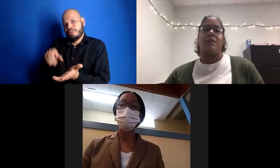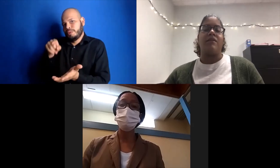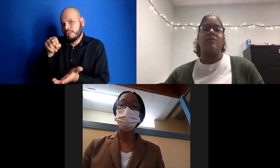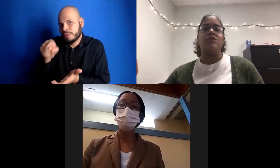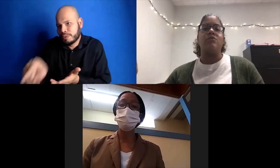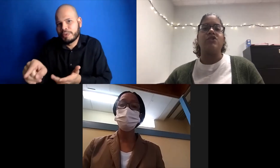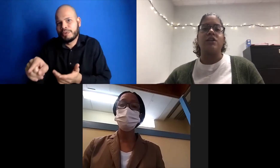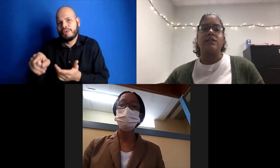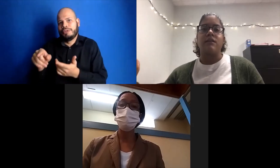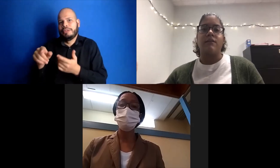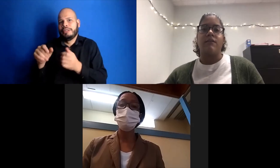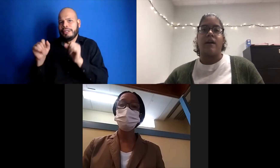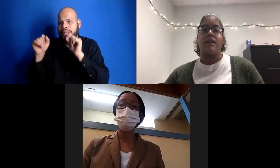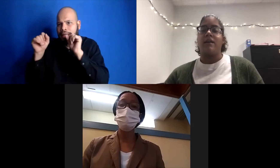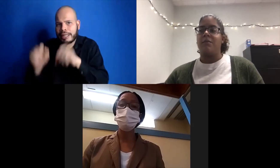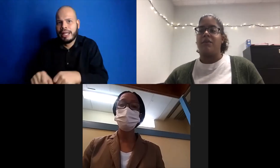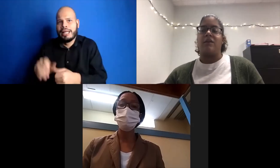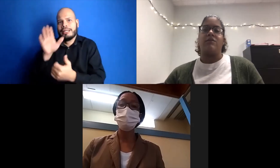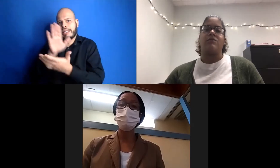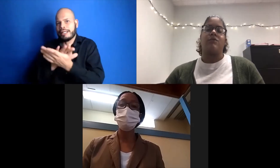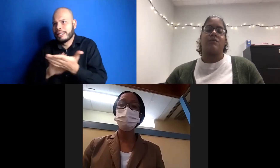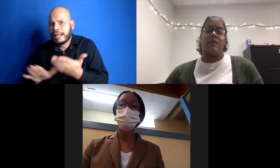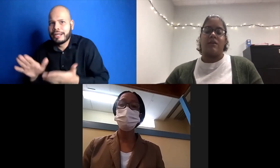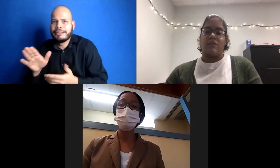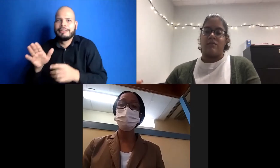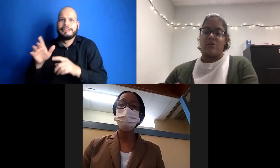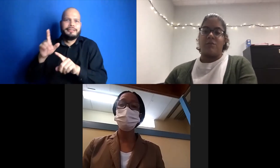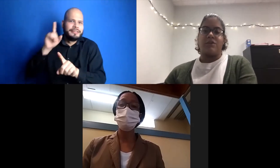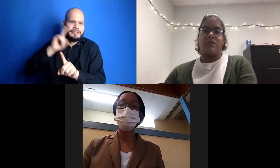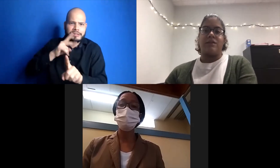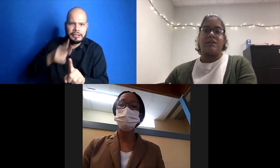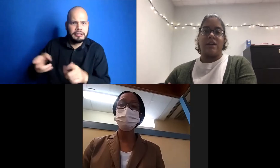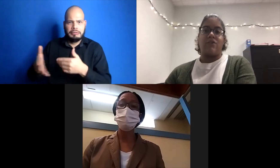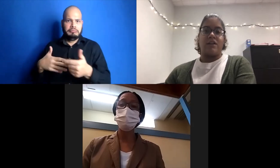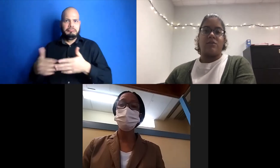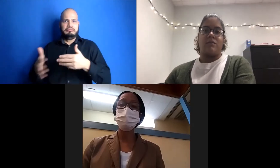they were doing just fine but the other group the other group of students that graduated with them